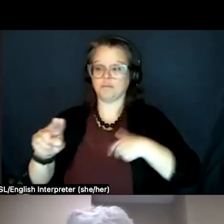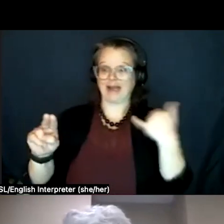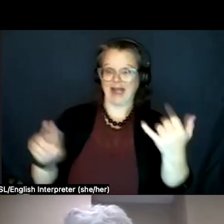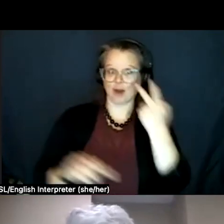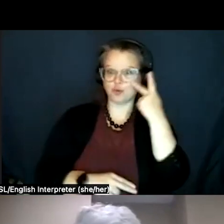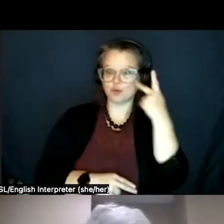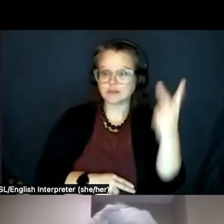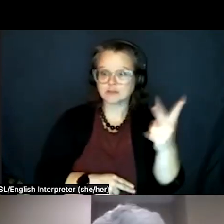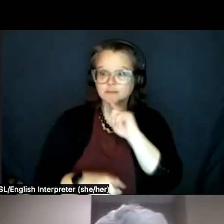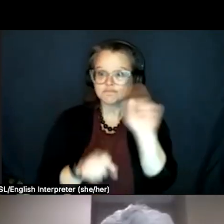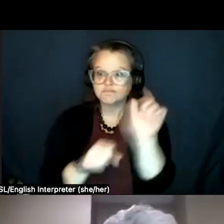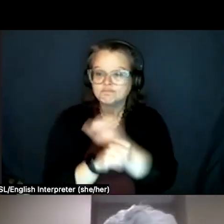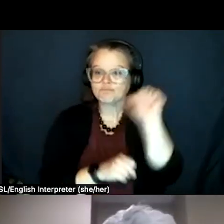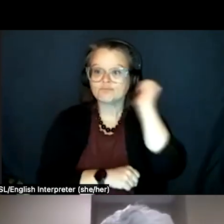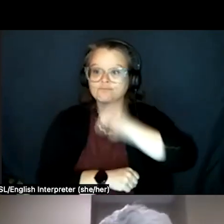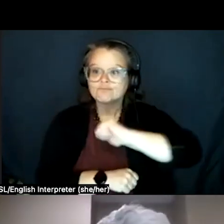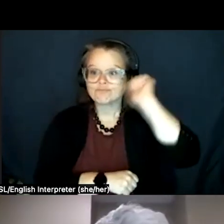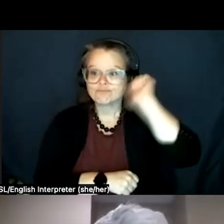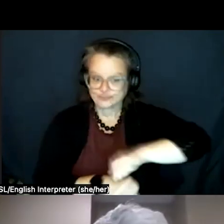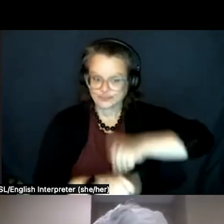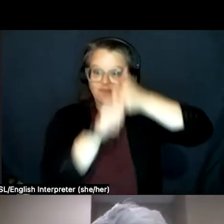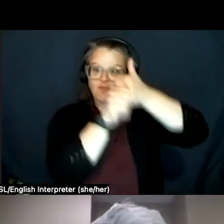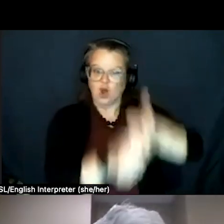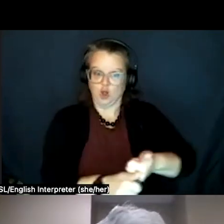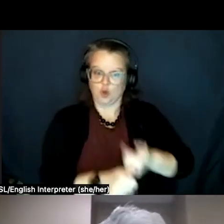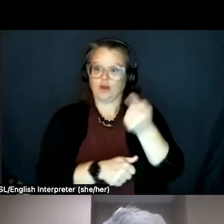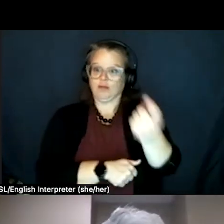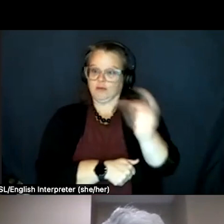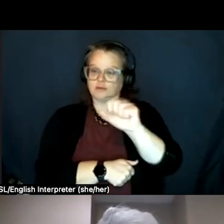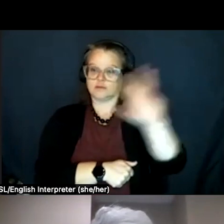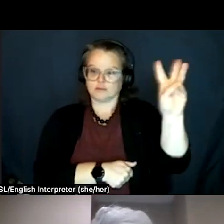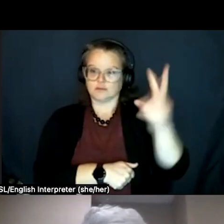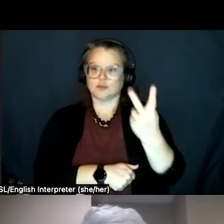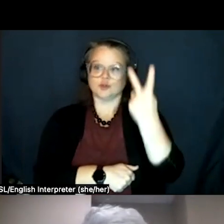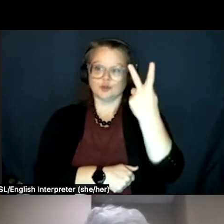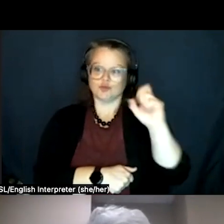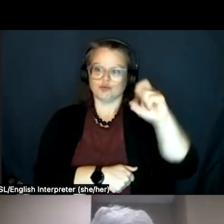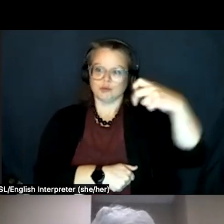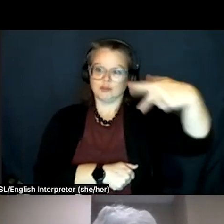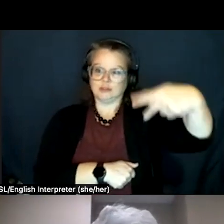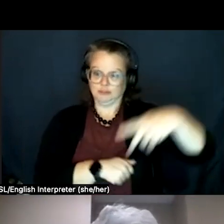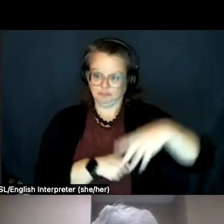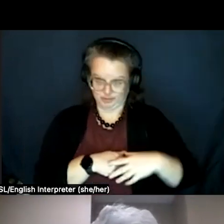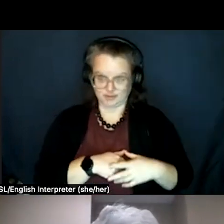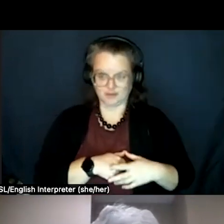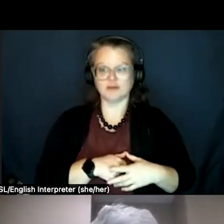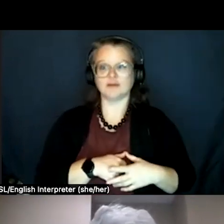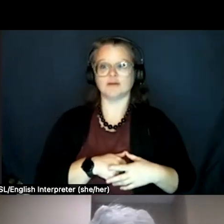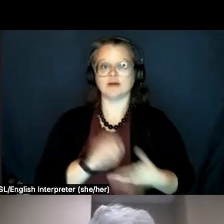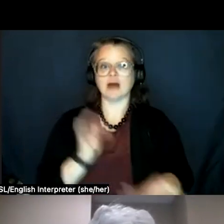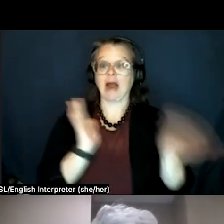departments. It was done with long intervals between negotiations, between the carriers and